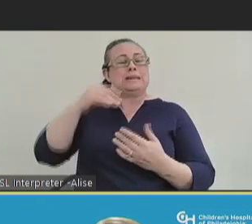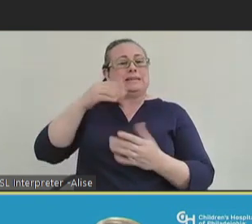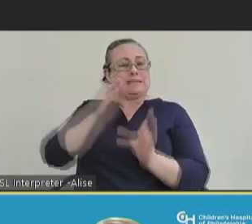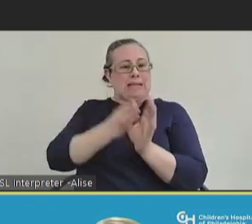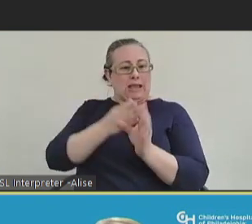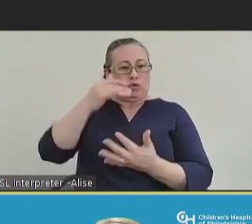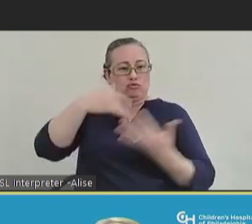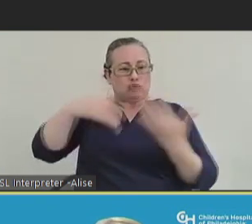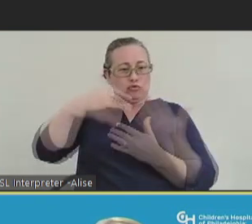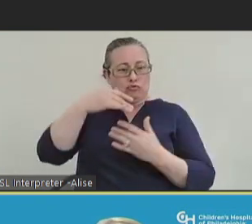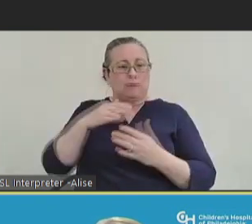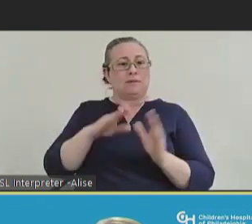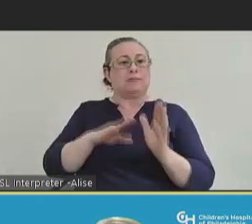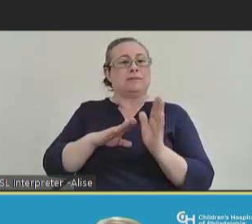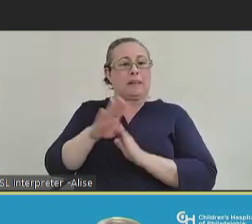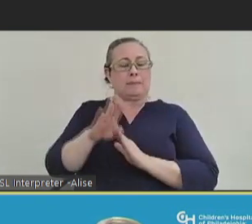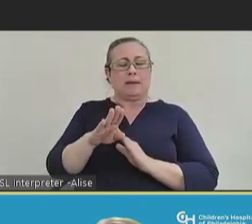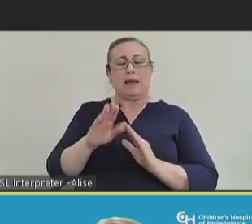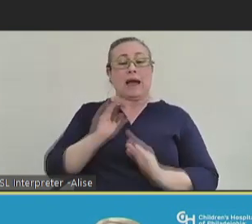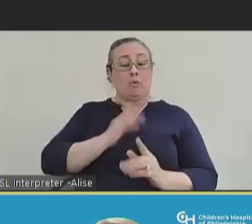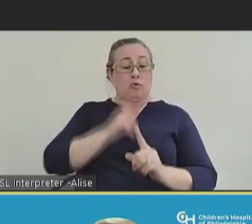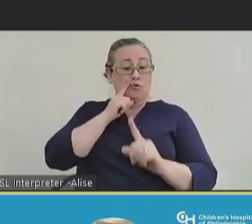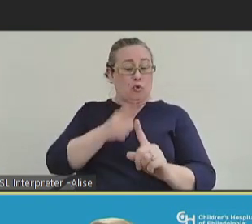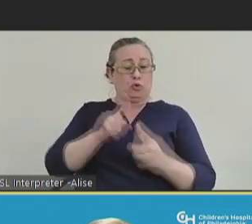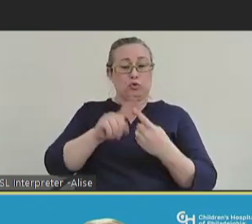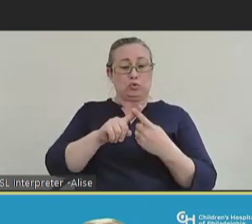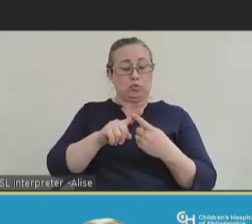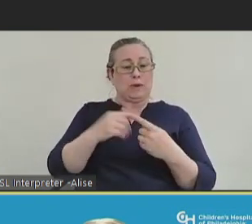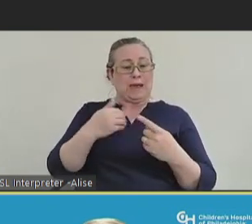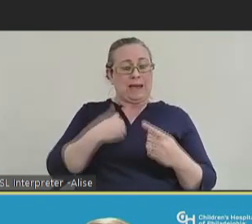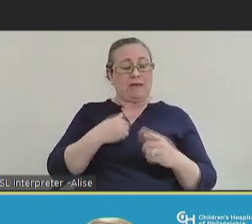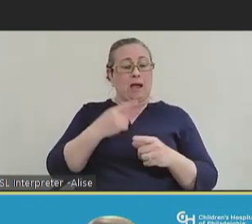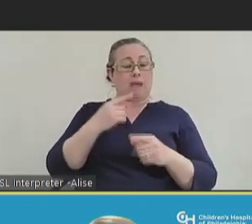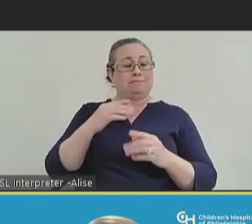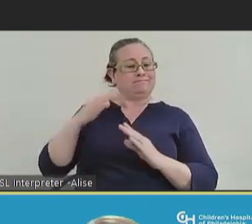Our overarching goal is to promote optimal child development while reducing adverse